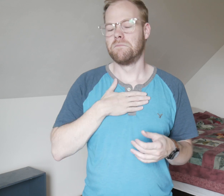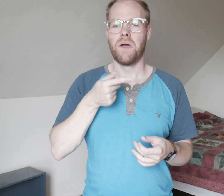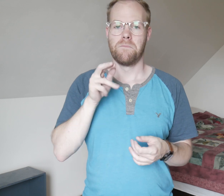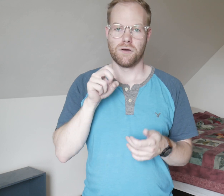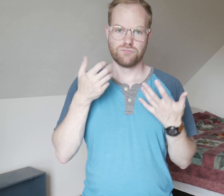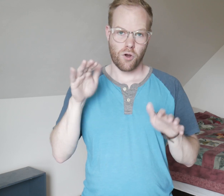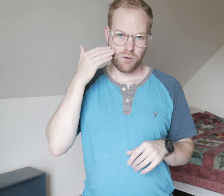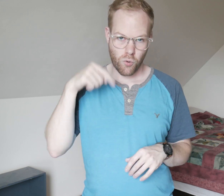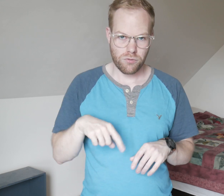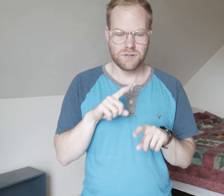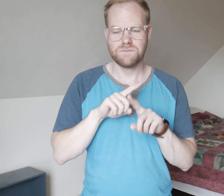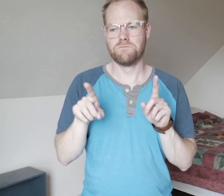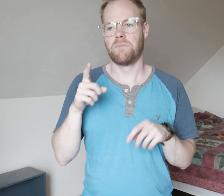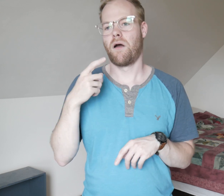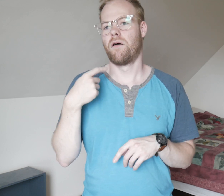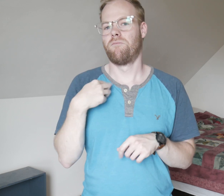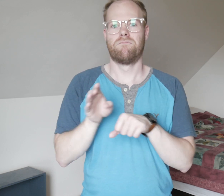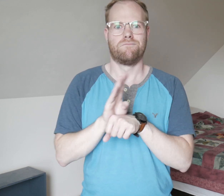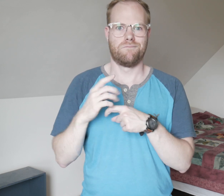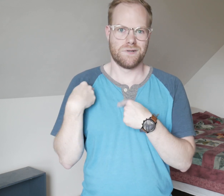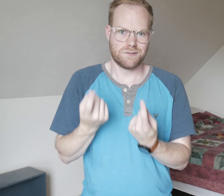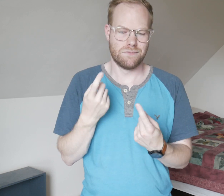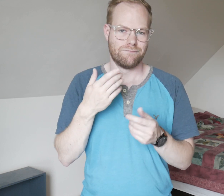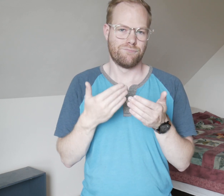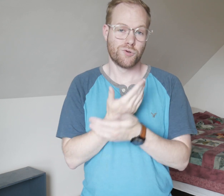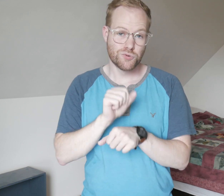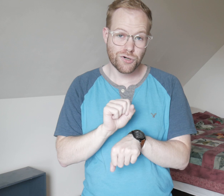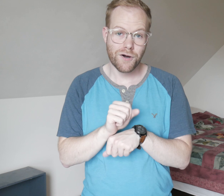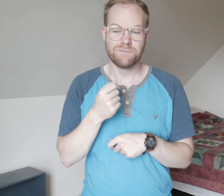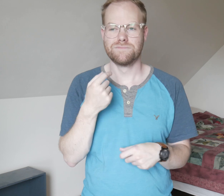My Patrons already know this, but I’ve been busy with a new job.